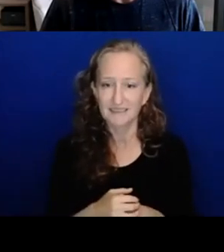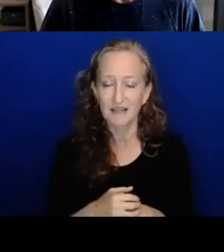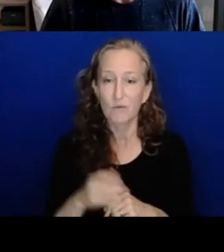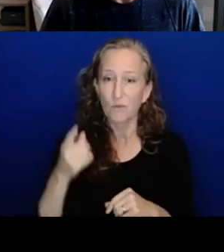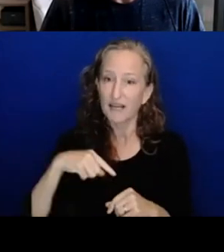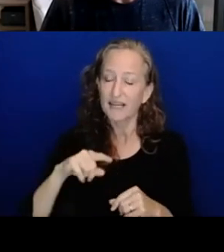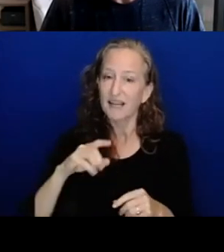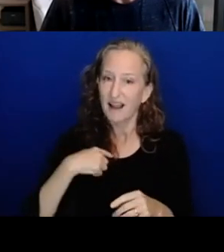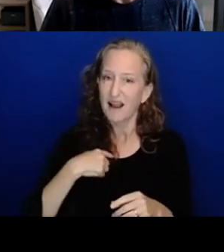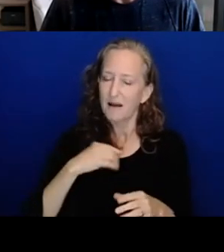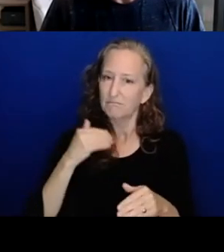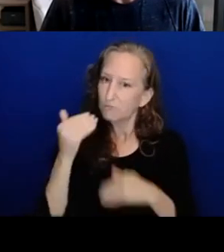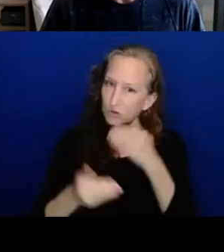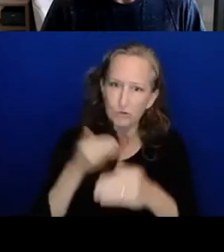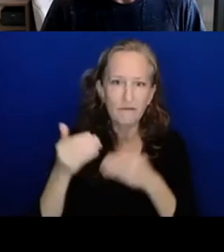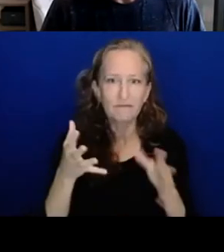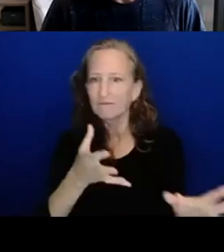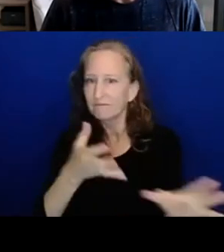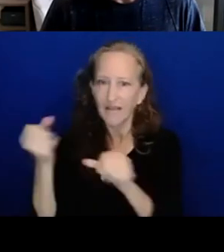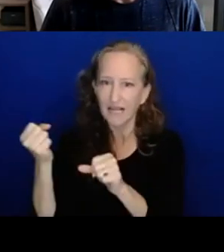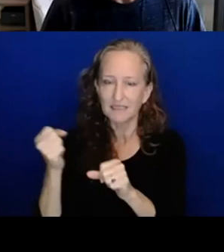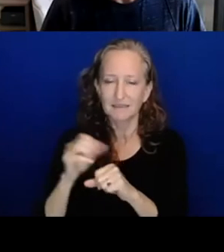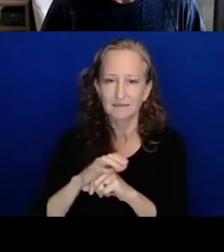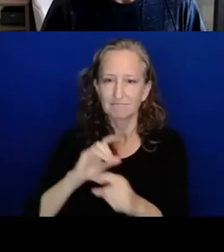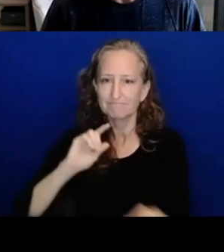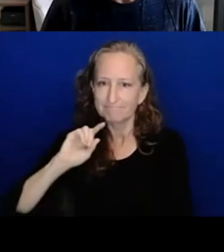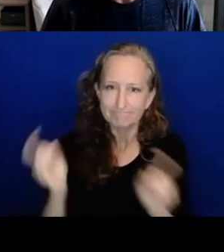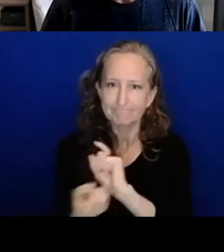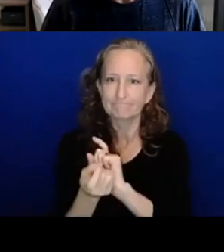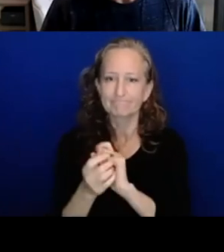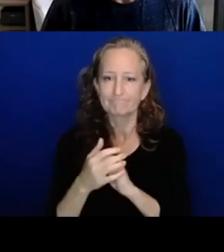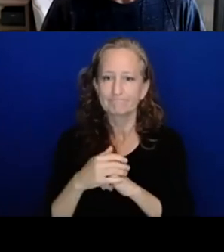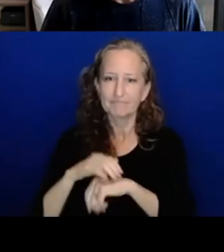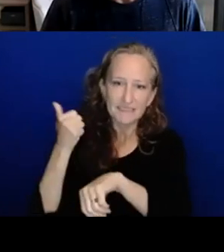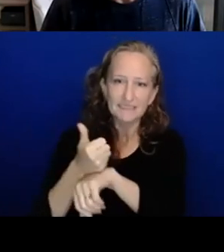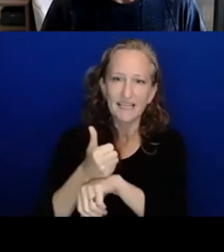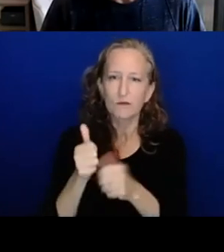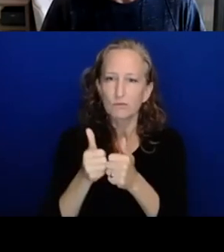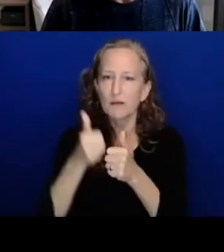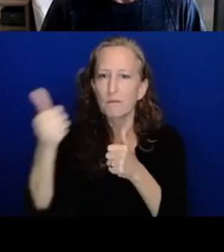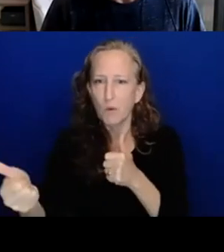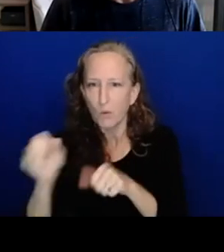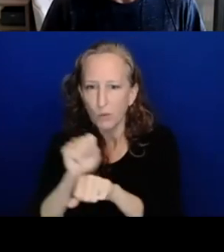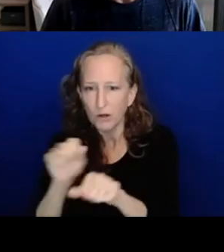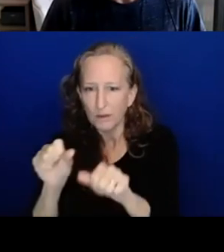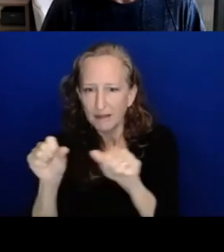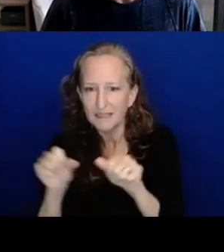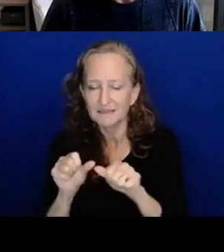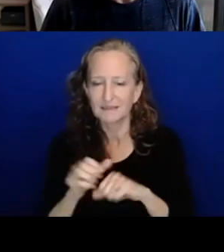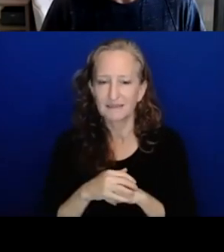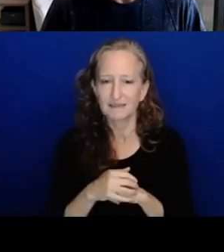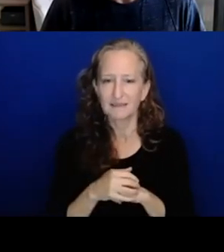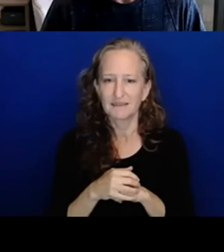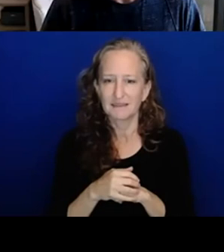becoming a, you know, a remote workplace company. You know, 7,000 people. The speeded-up transition,